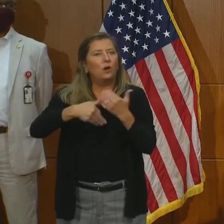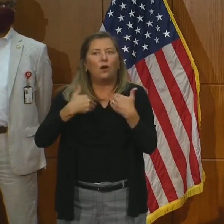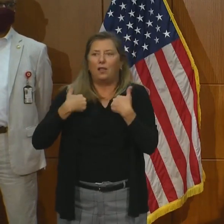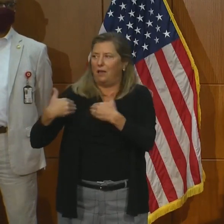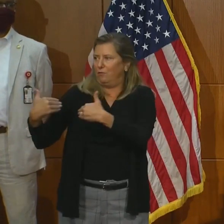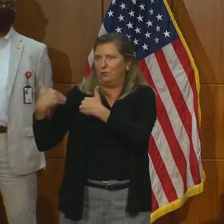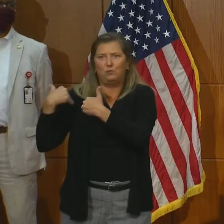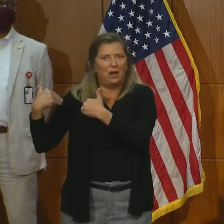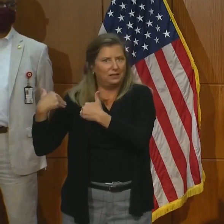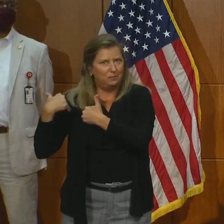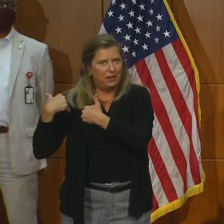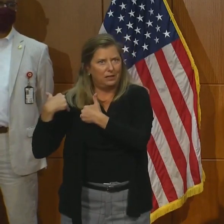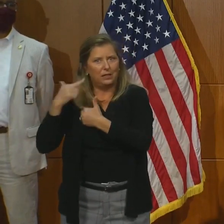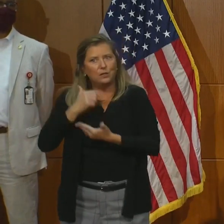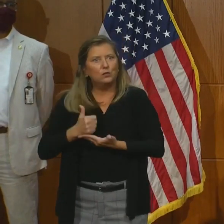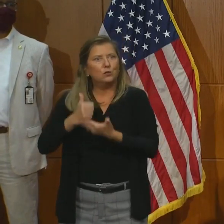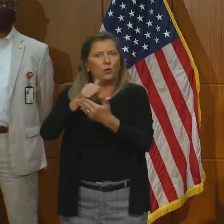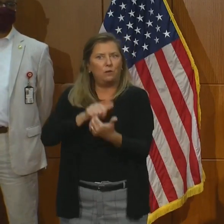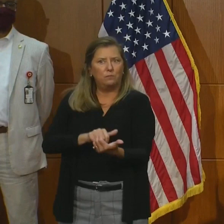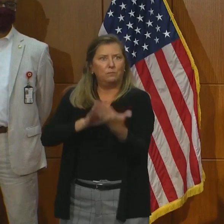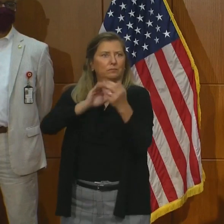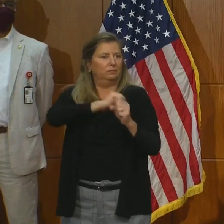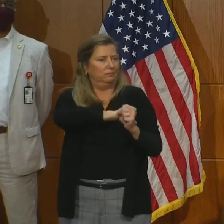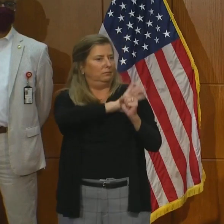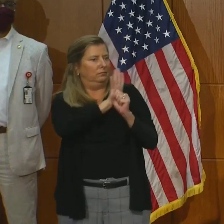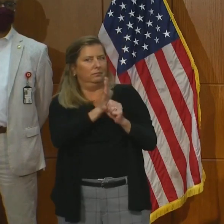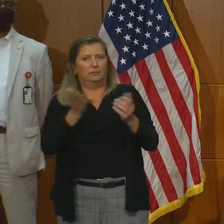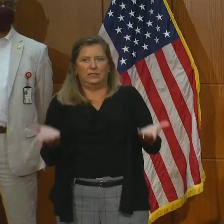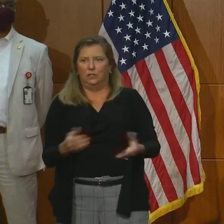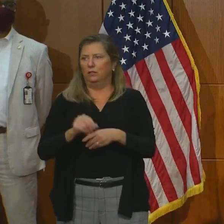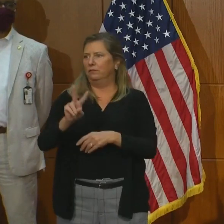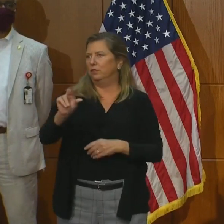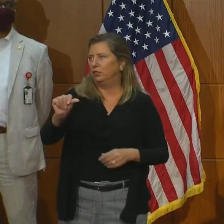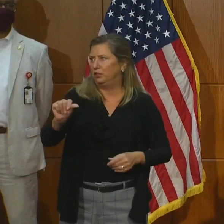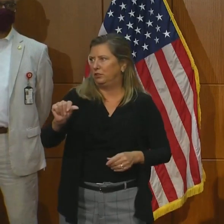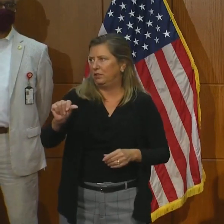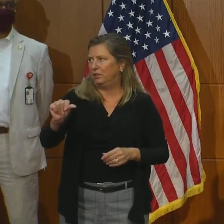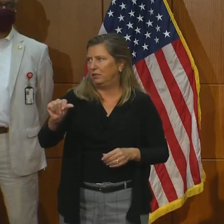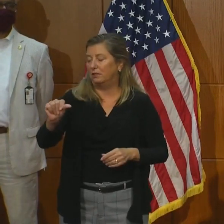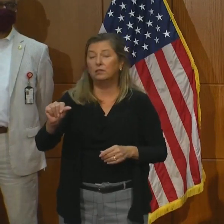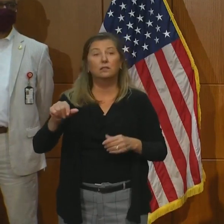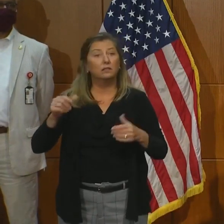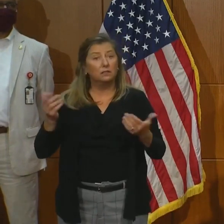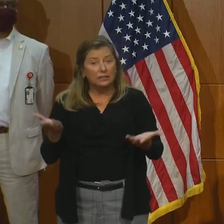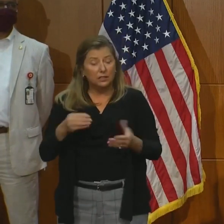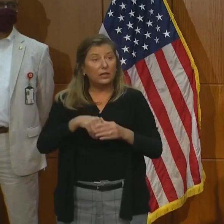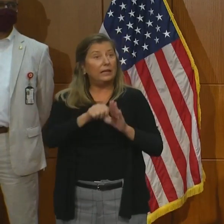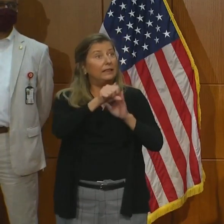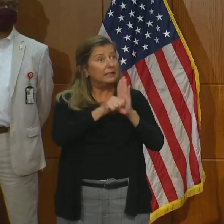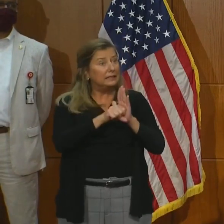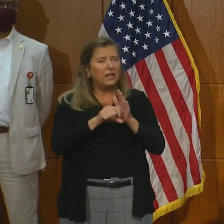ENTIRE. AND THAT IS A BIG DEAL. I WANT TO REMIND EVERYONE THAT WE ALL HAVE A RESPONSIBILITY IN